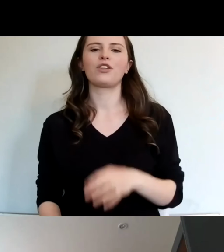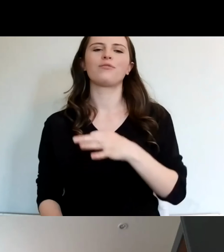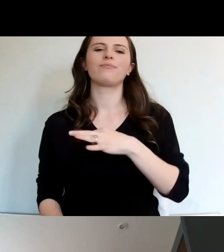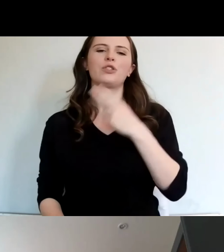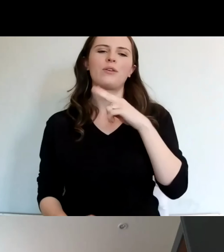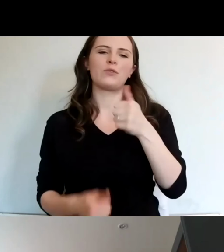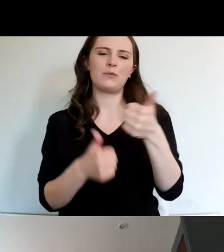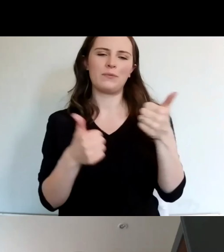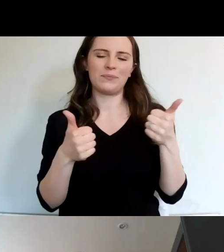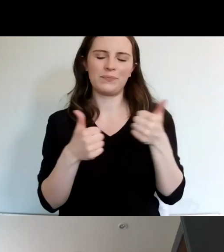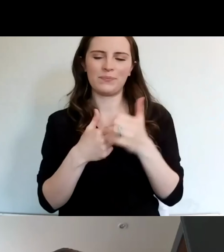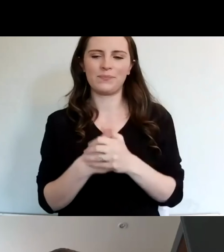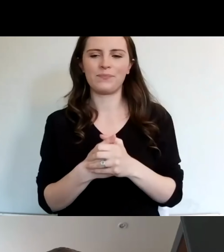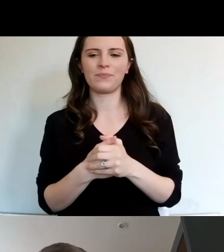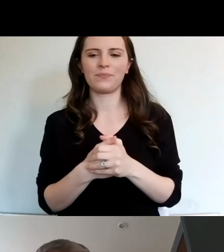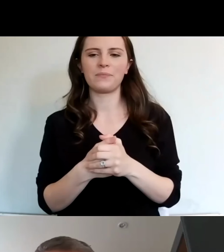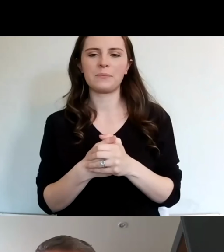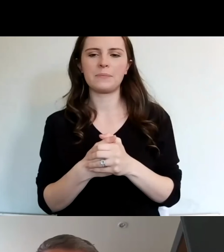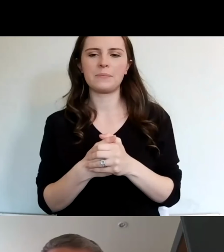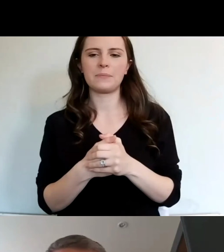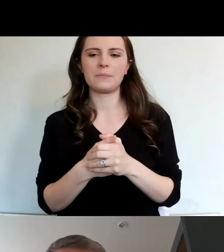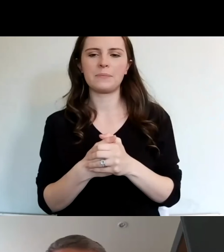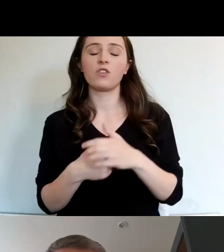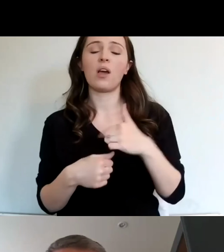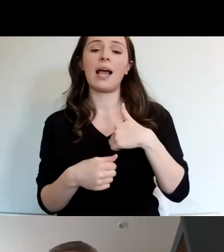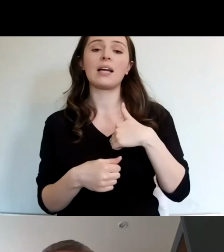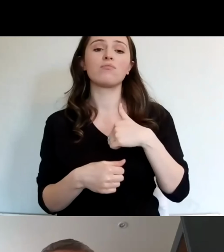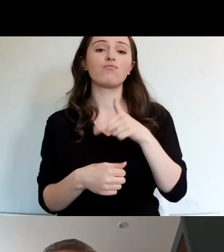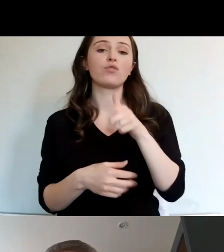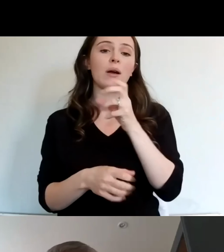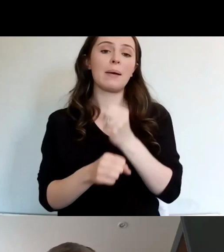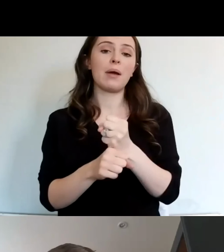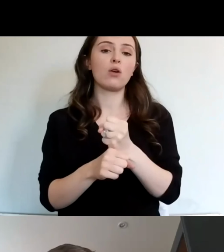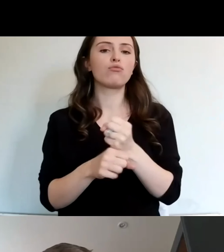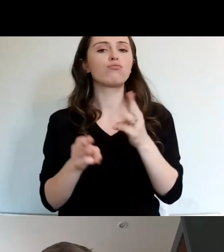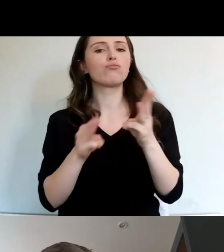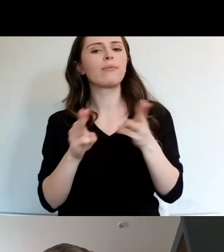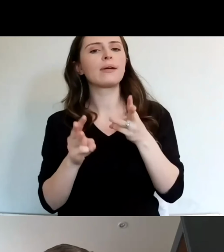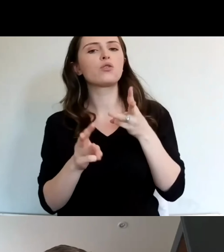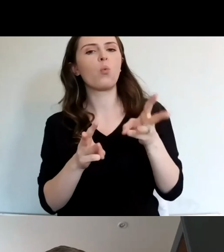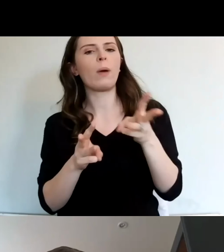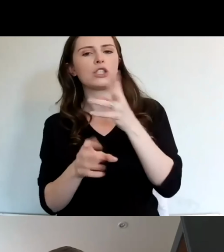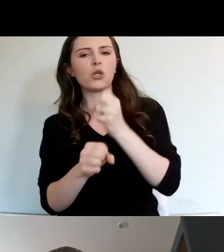I'm just going to present today on some practical ways to address inclusive participation